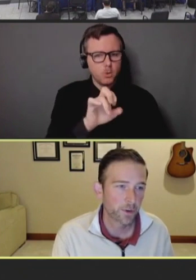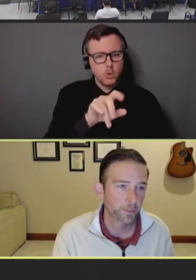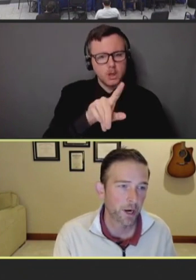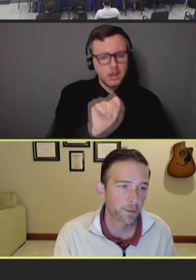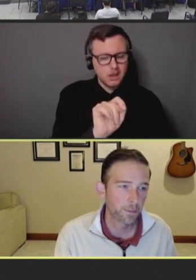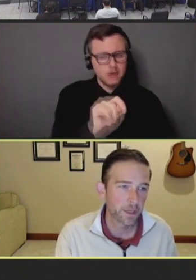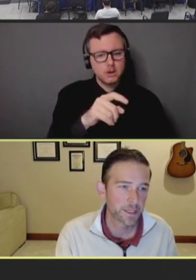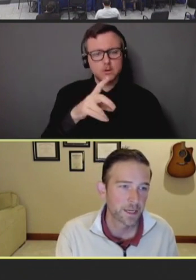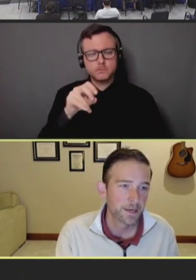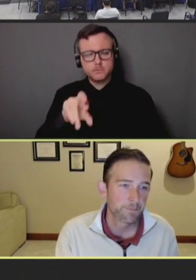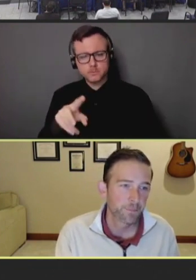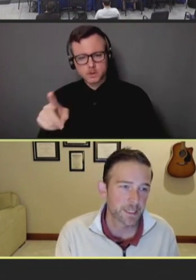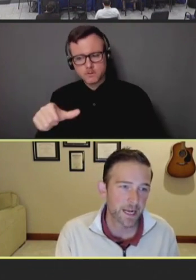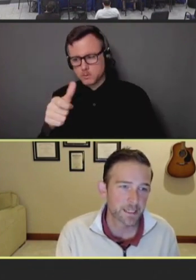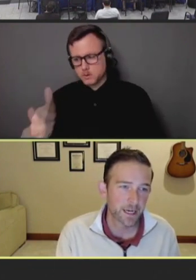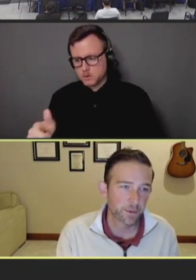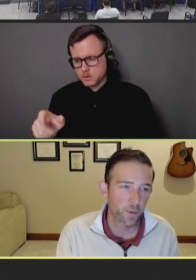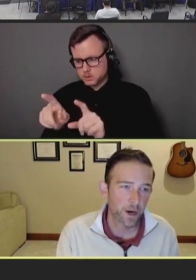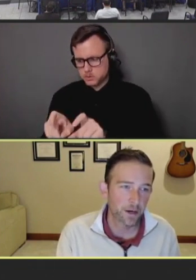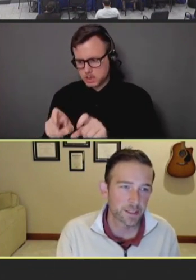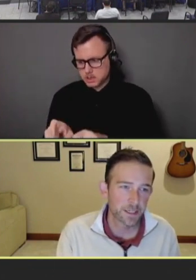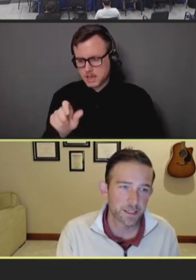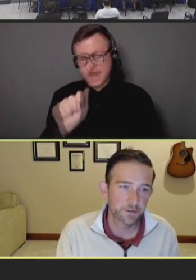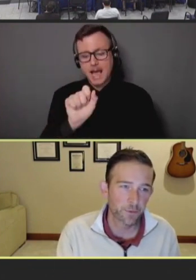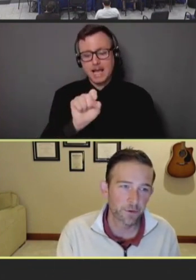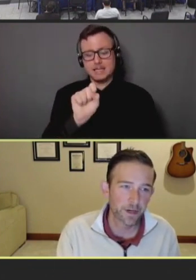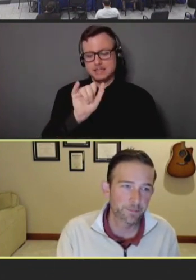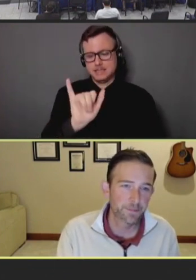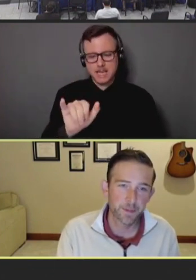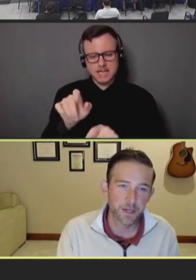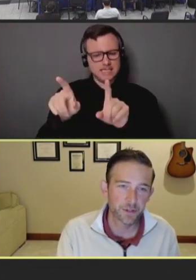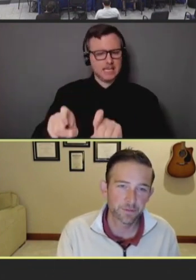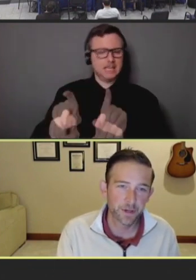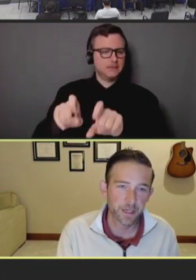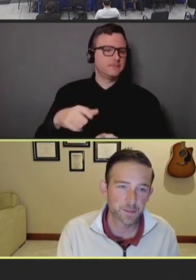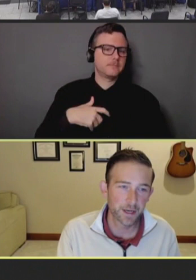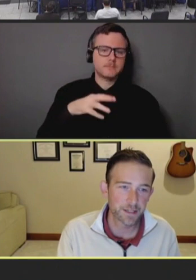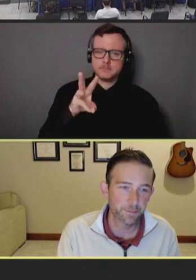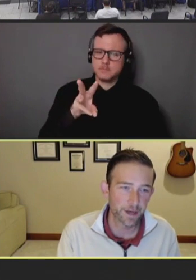But the problem was this assay requires 64 very special and very expensive mice.